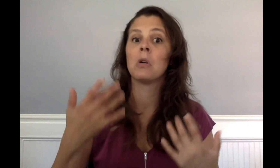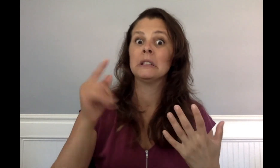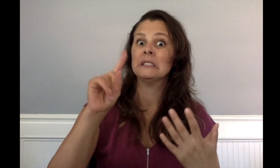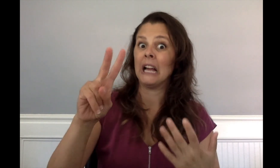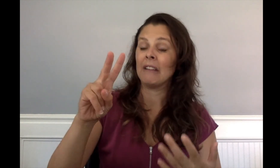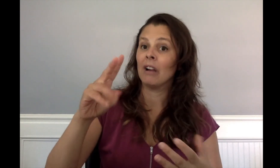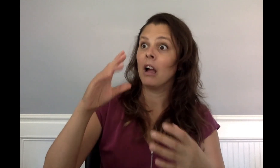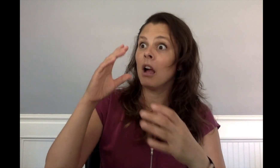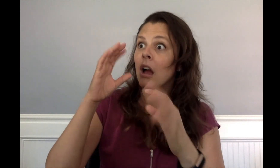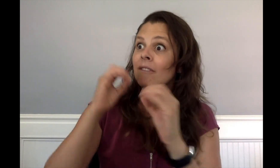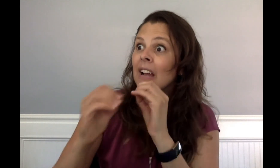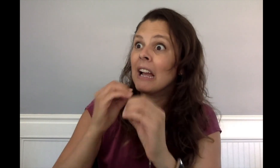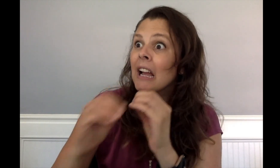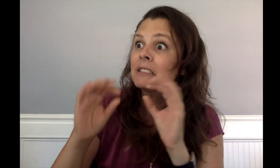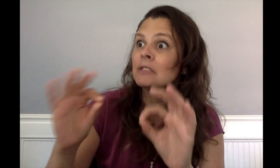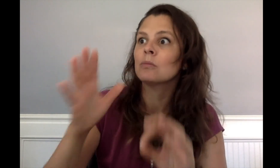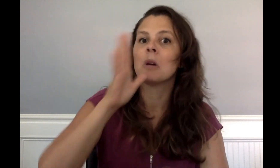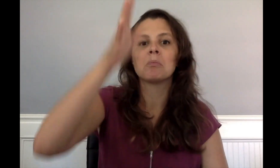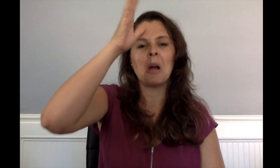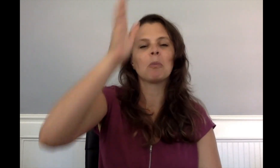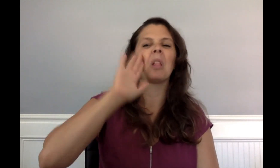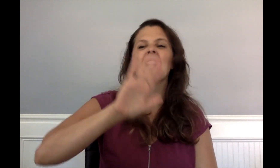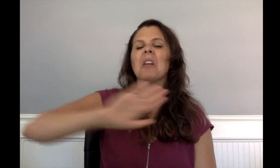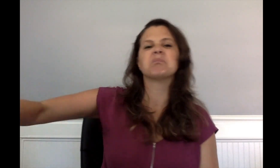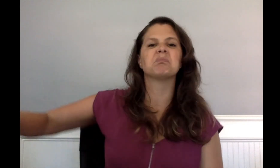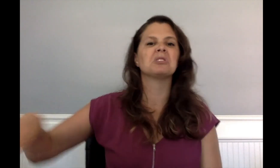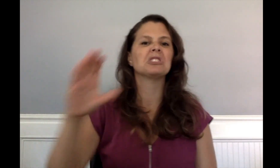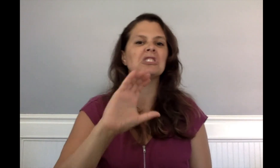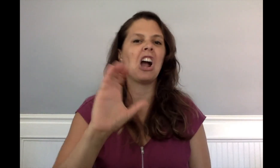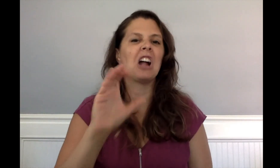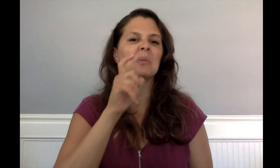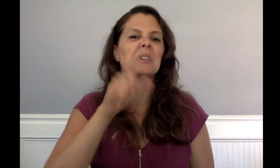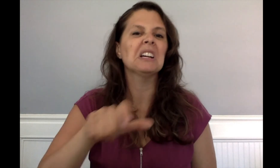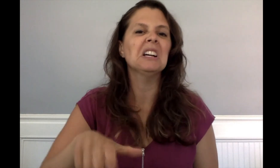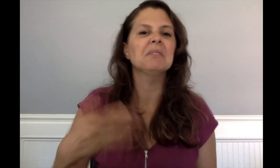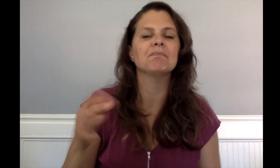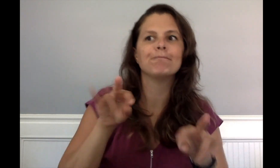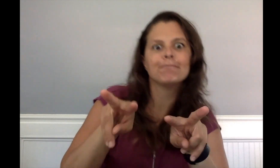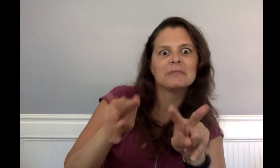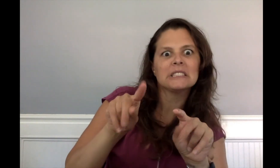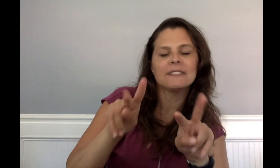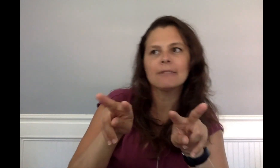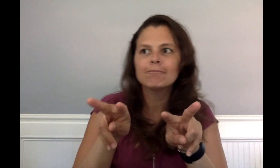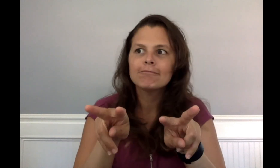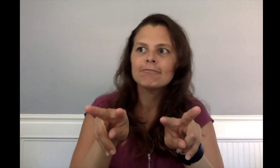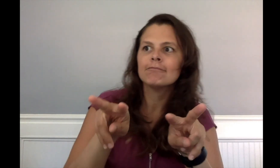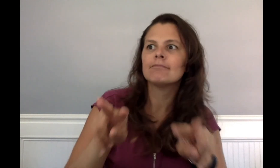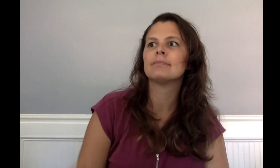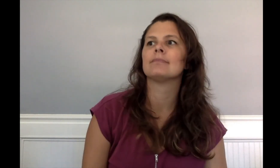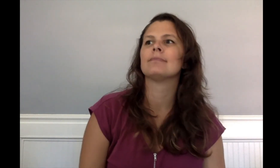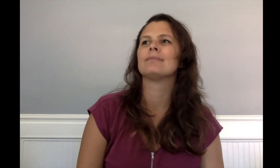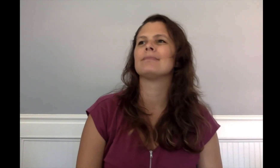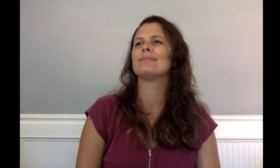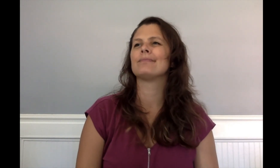turn on again. Once the television was fixed, Grandma and Grandpa Tickler wouldn't need Charlie anymore.